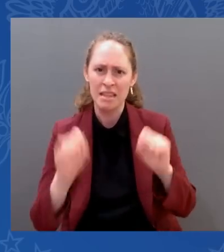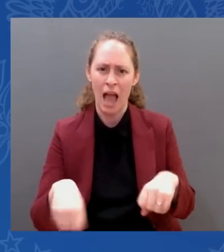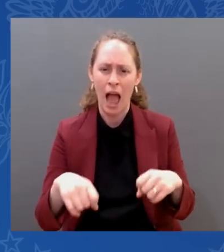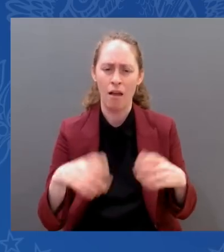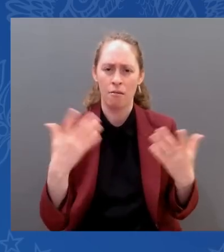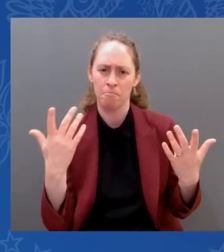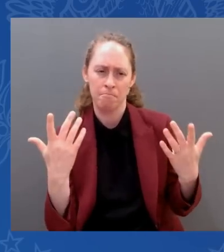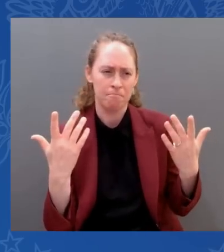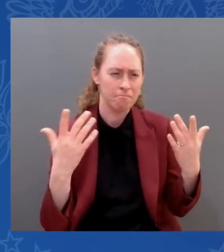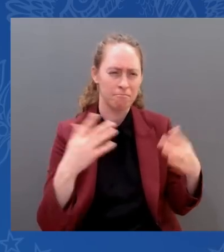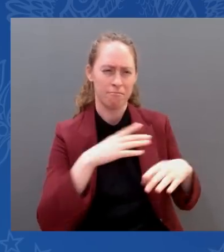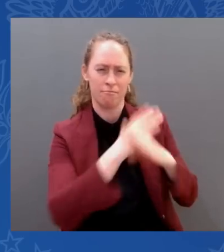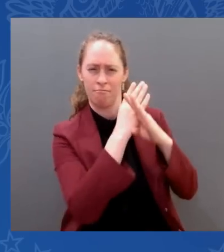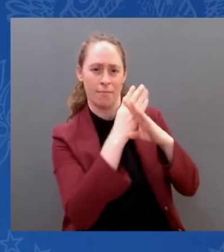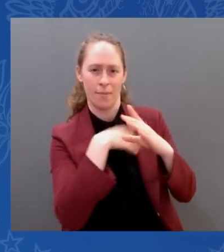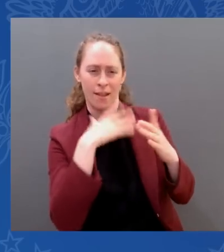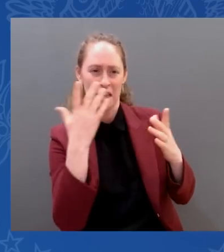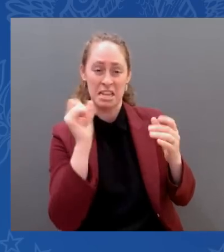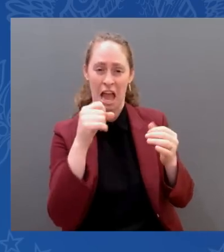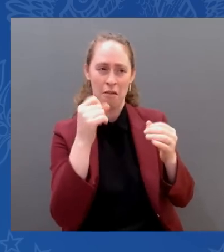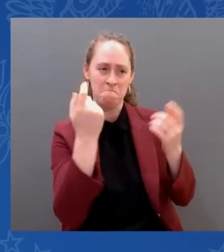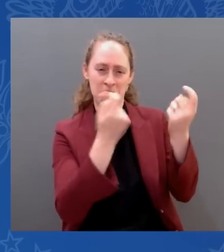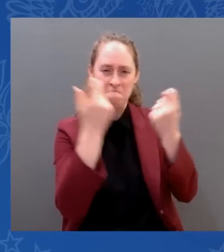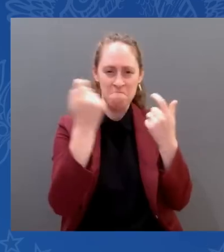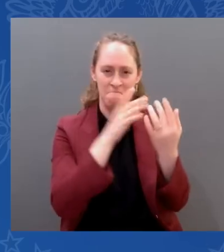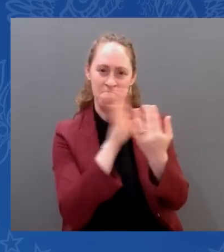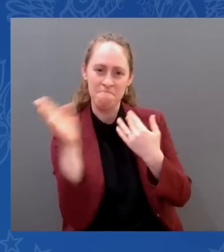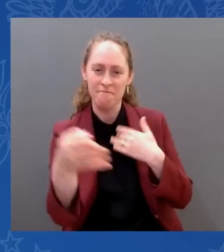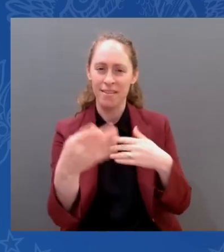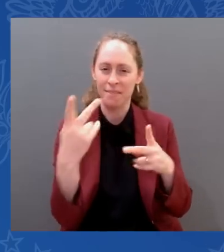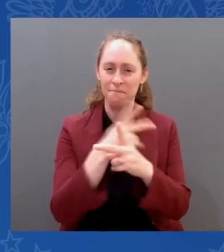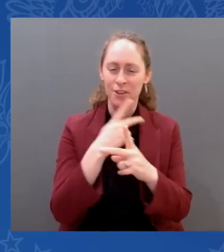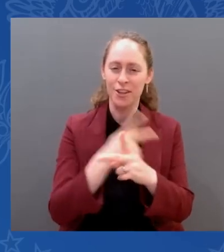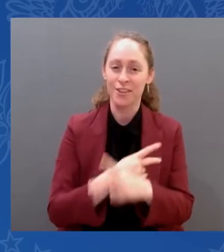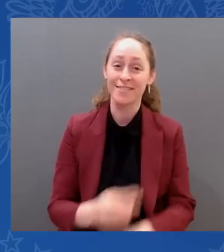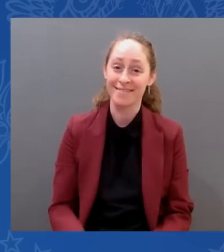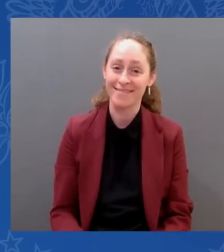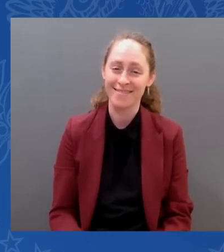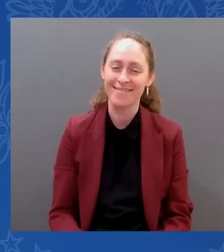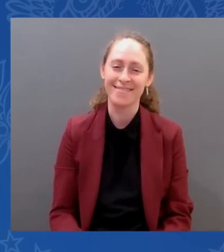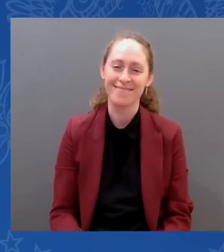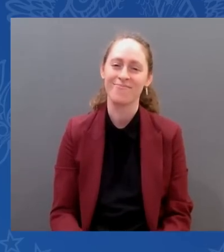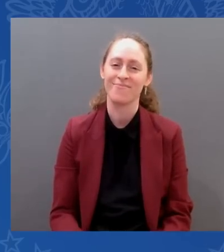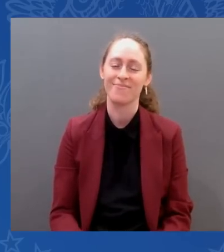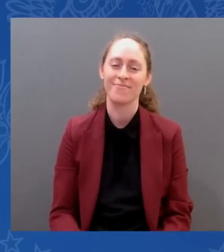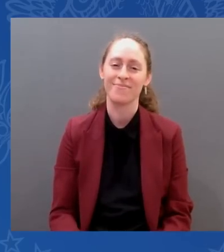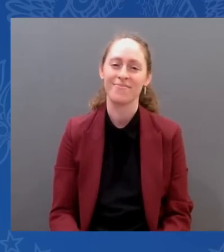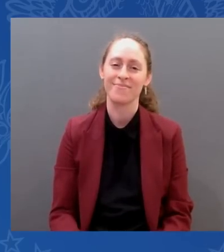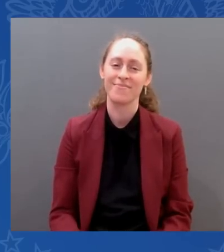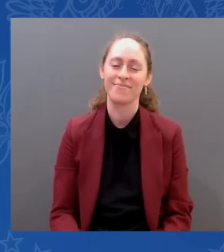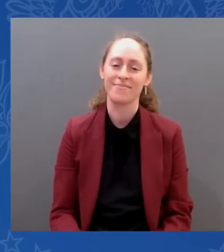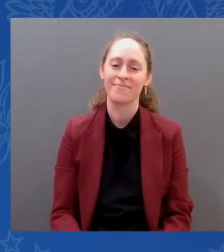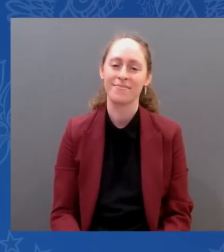Among the many difficulties. Of 2022, there were a few bright spots.